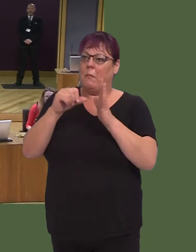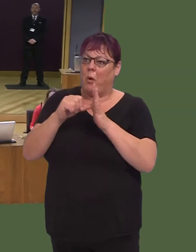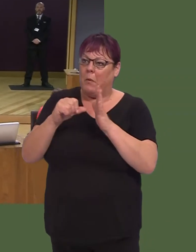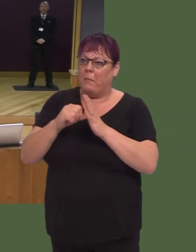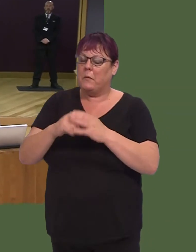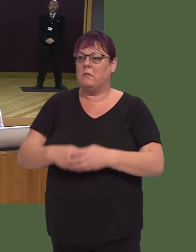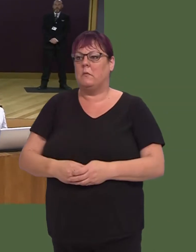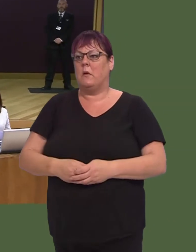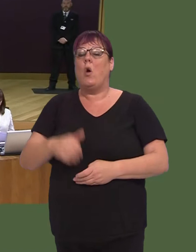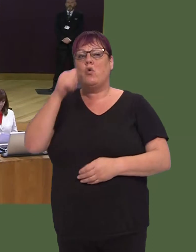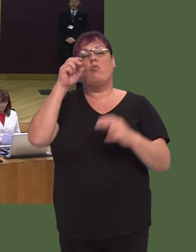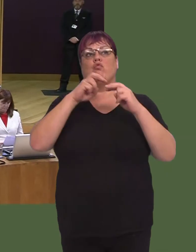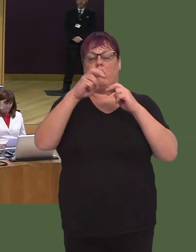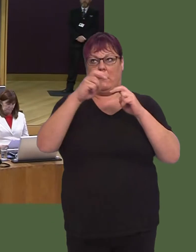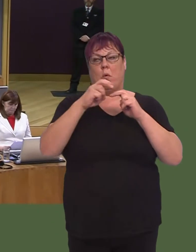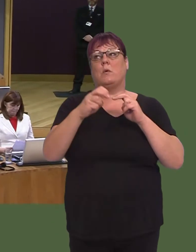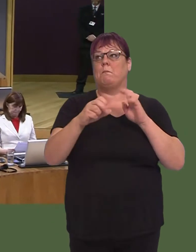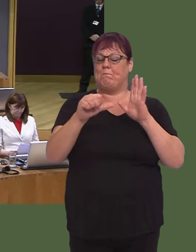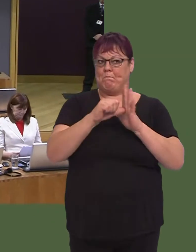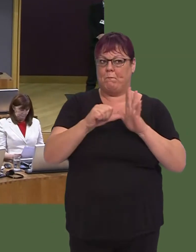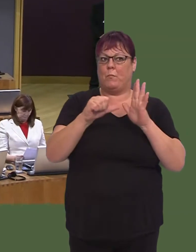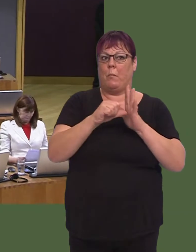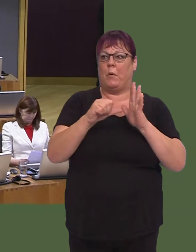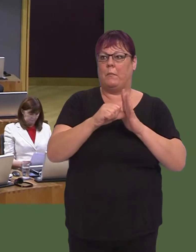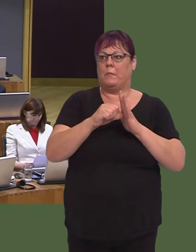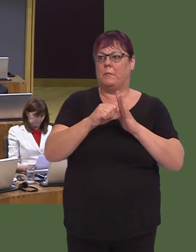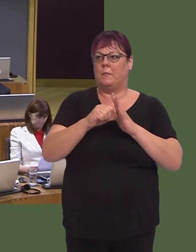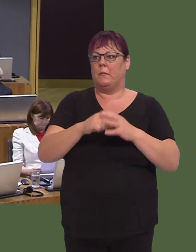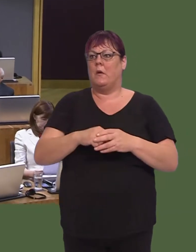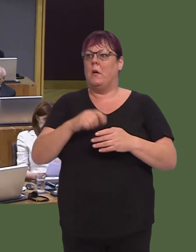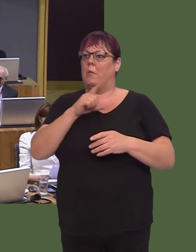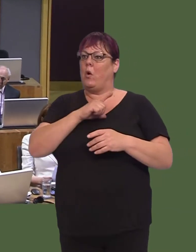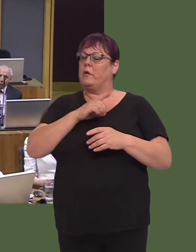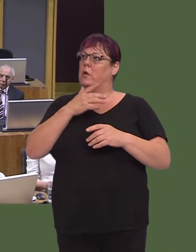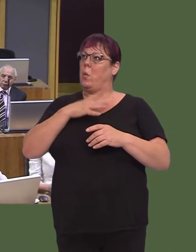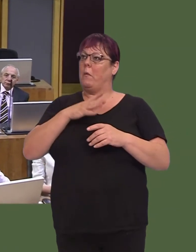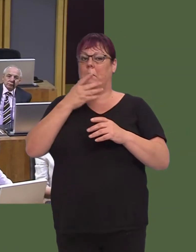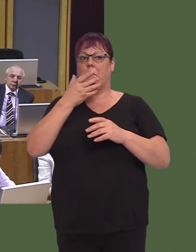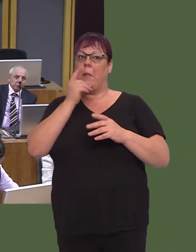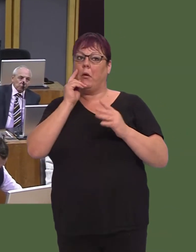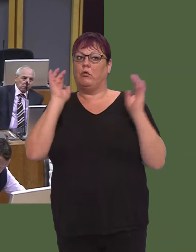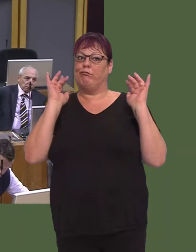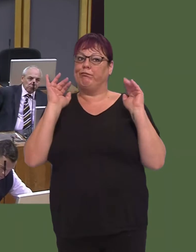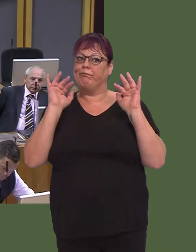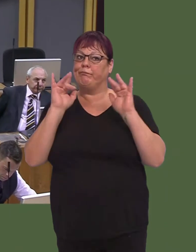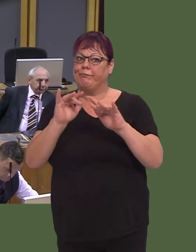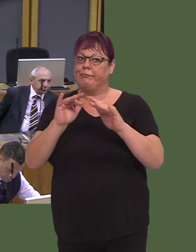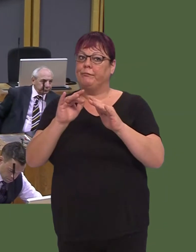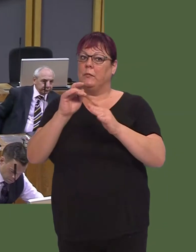seven constituencies across South Wales West, including Aberavon. Transport is a big issue to ensure that we can attract businesses and bring investment in.